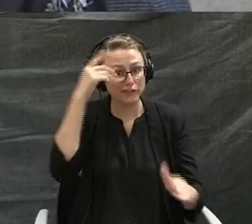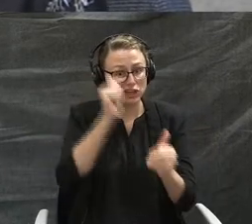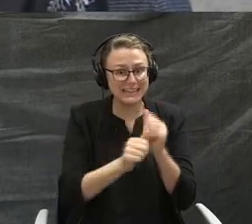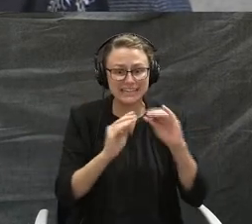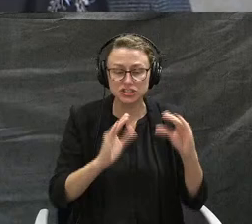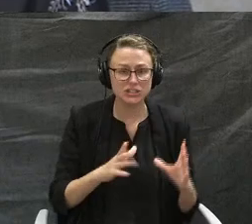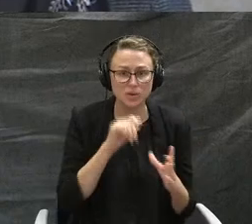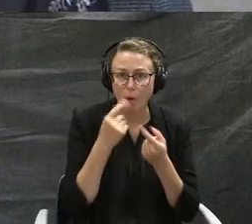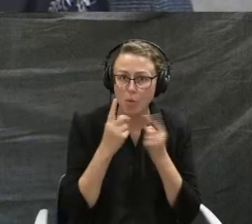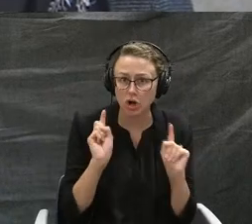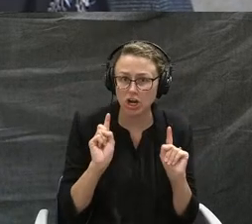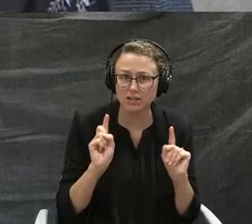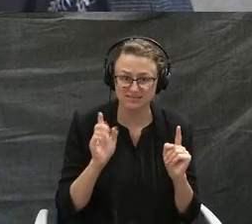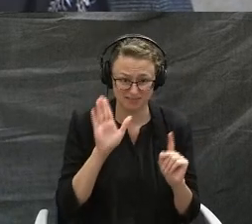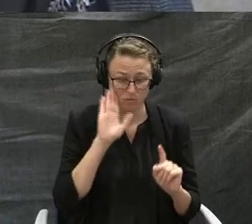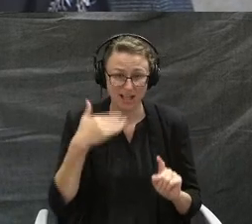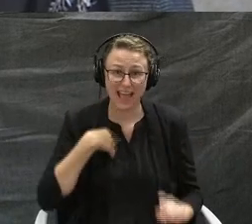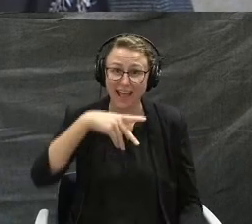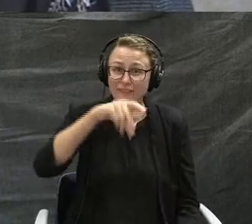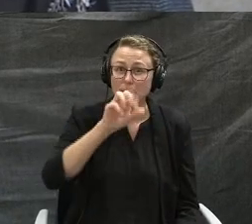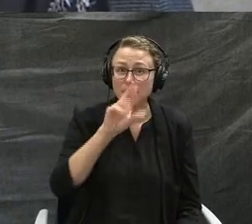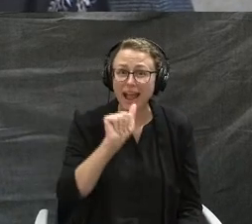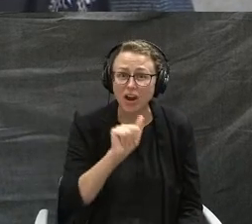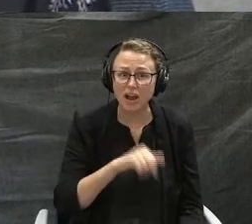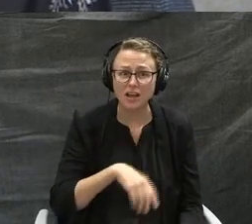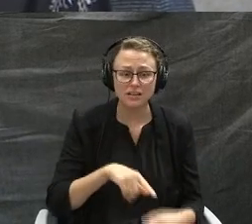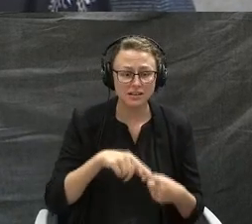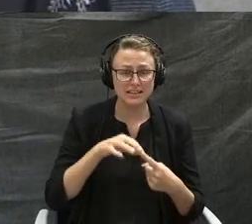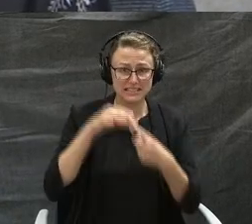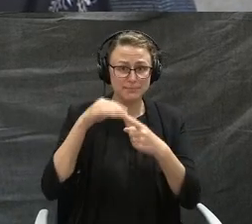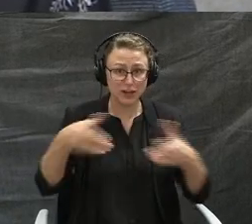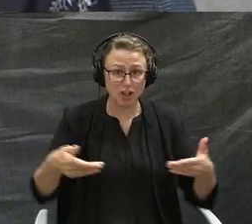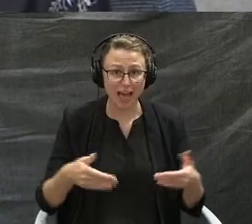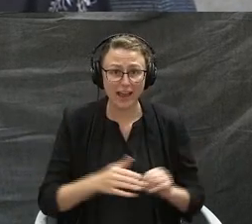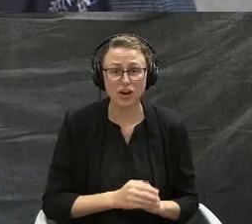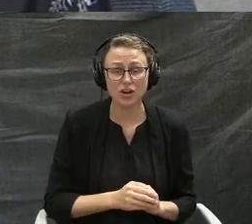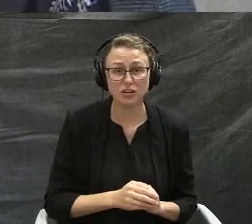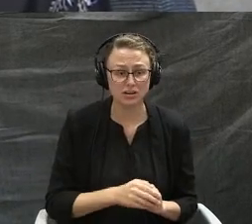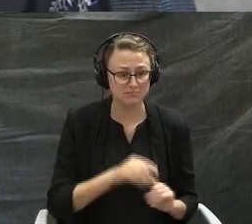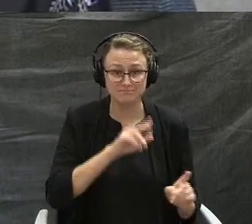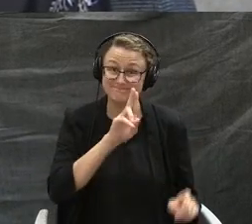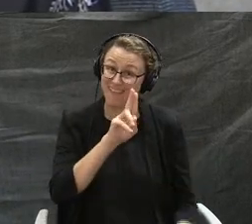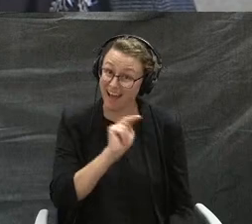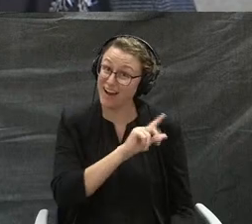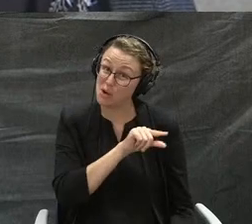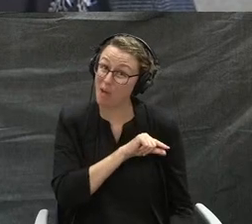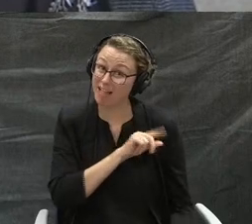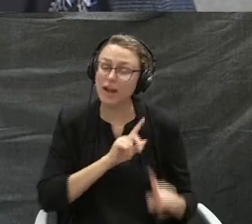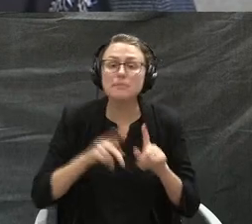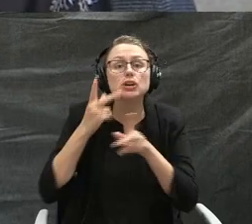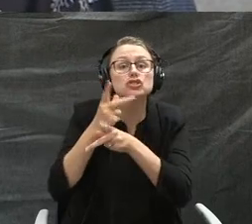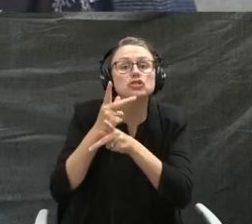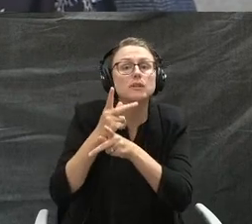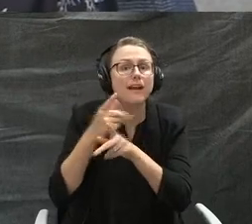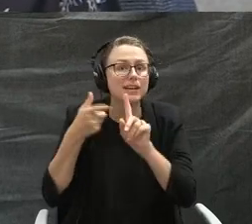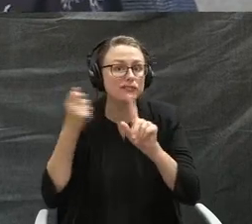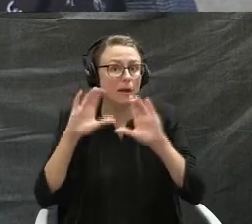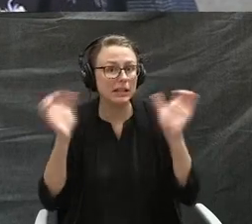will not work. Will it be a para special higher? Will they be unqualified but supervised by the classroom teacher? Or will